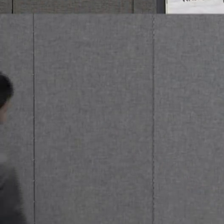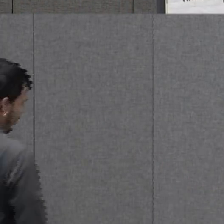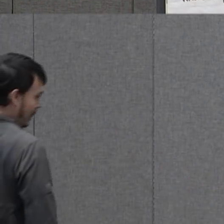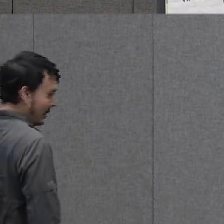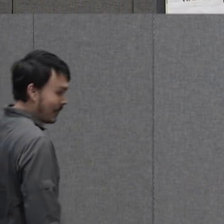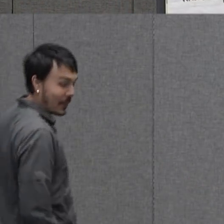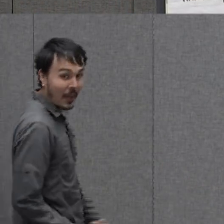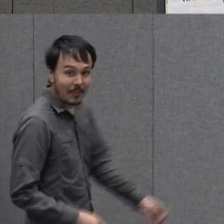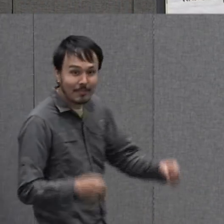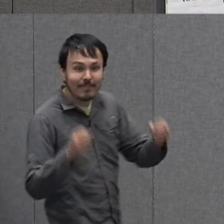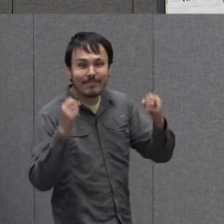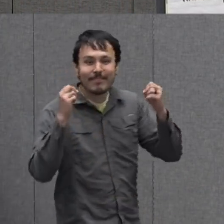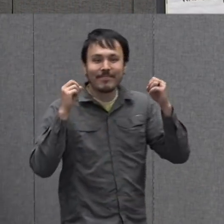My name is Miss Obenchain.